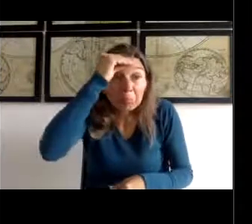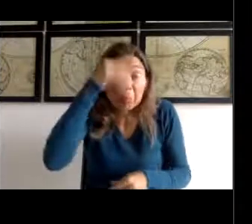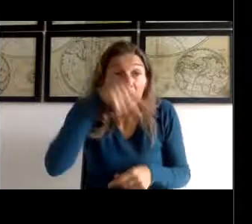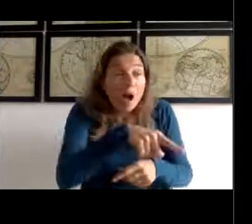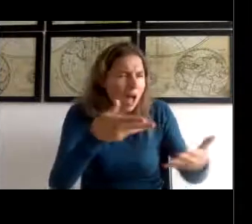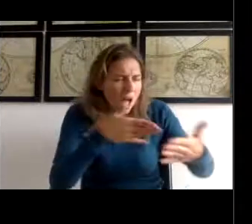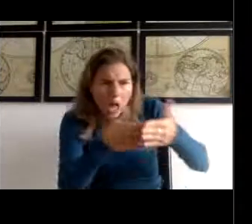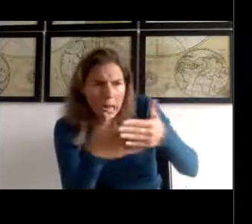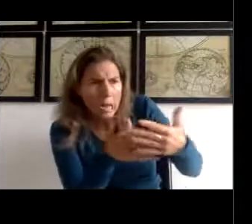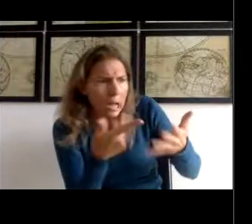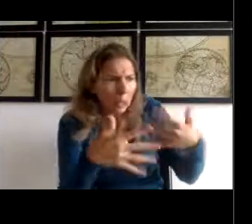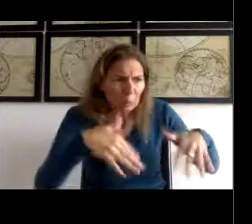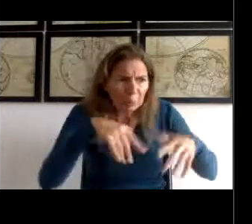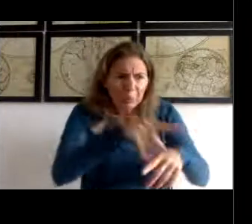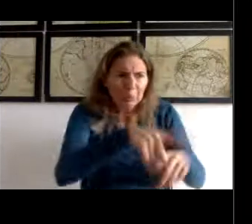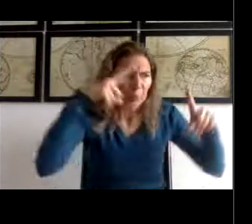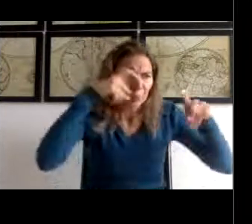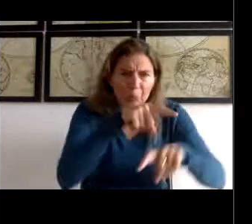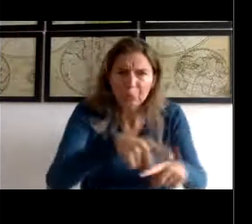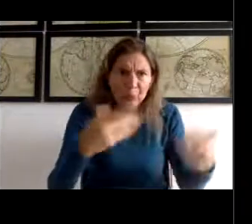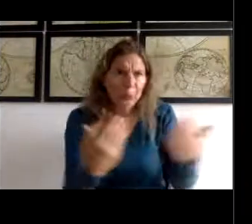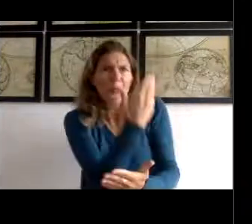with different situations and with locals as well.